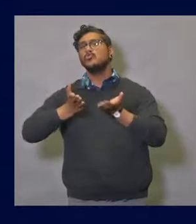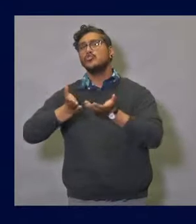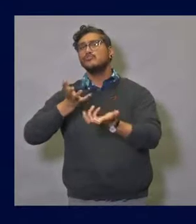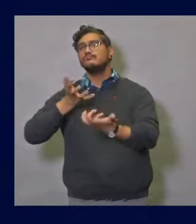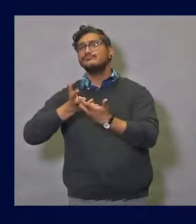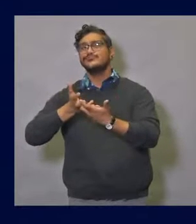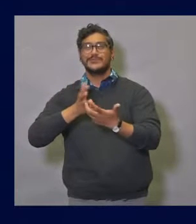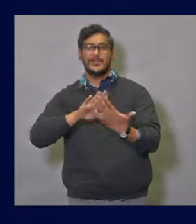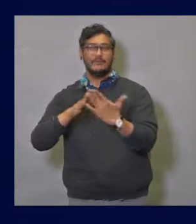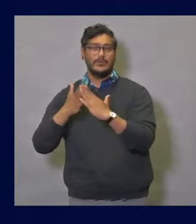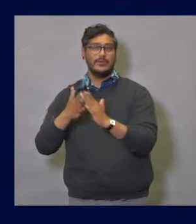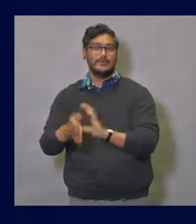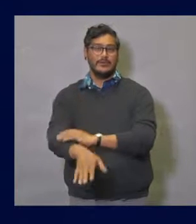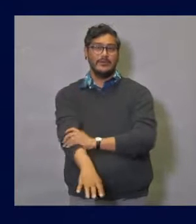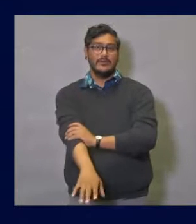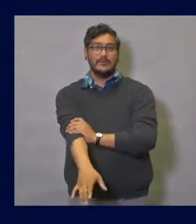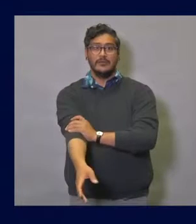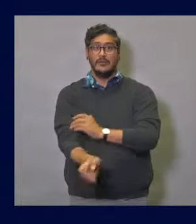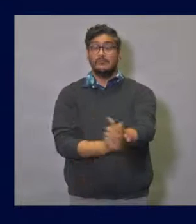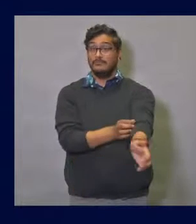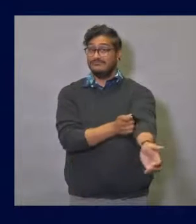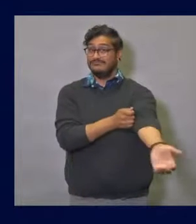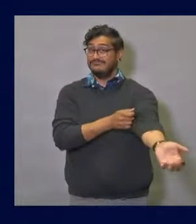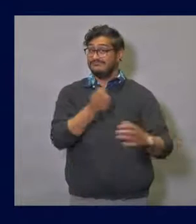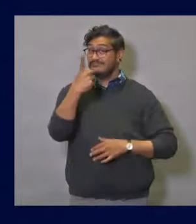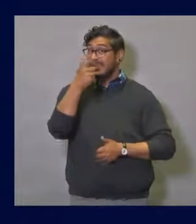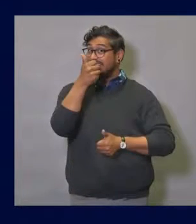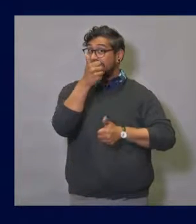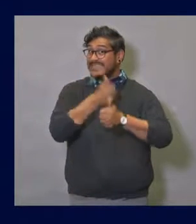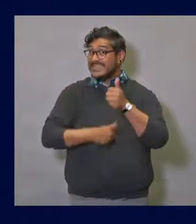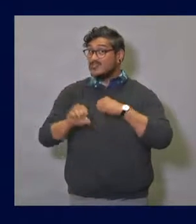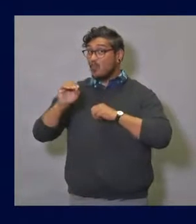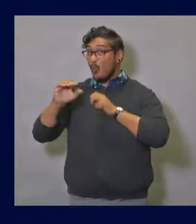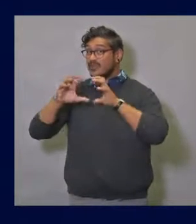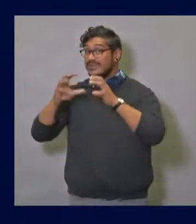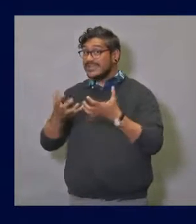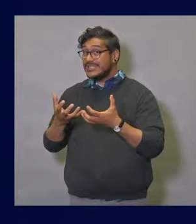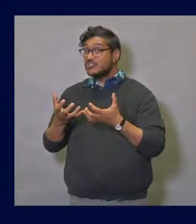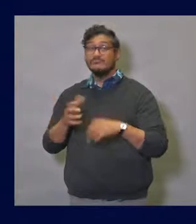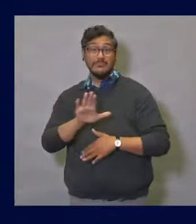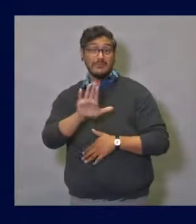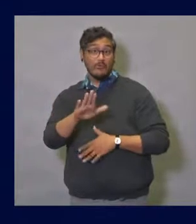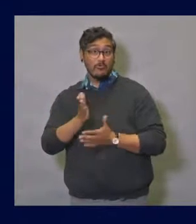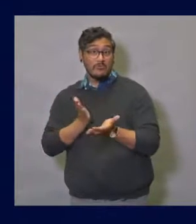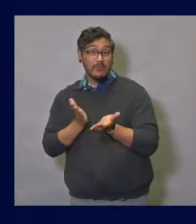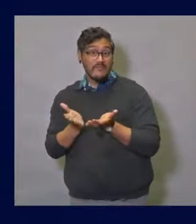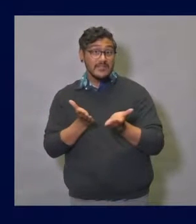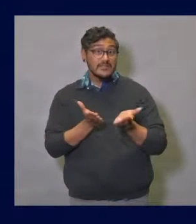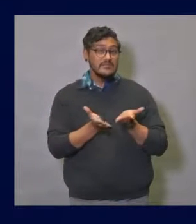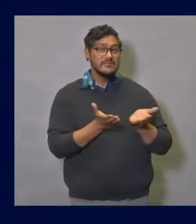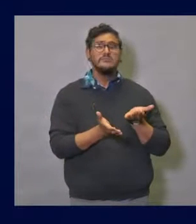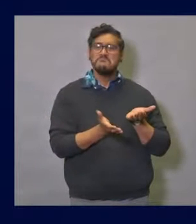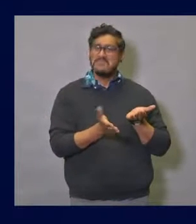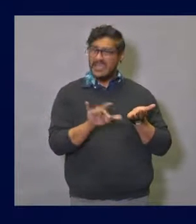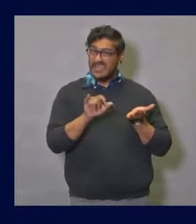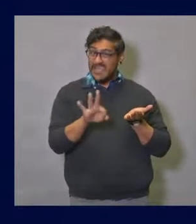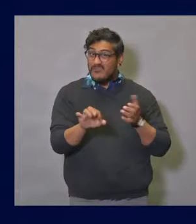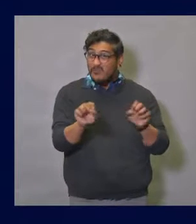10A 12 PARTICIPANTES, ACÉRQUESE TIPO DE APOYO TENGA UNA MEJOR